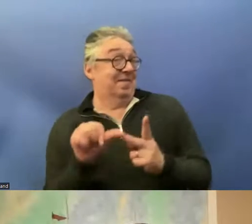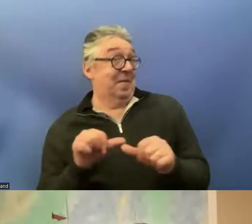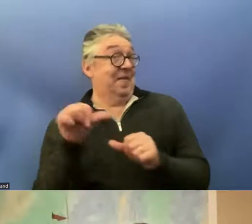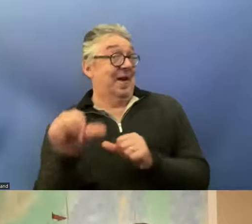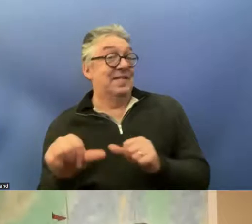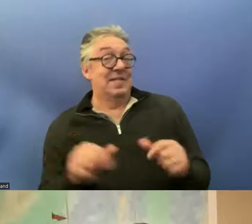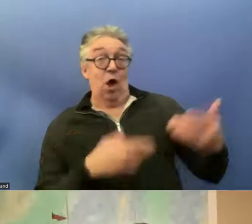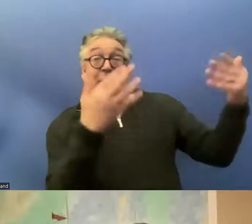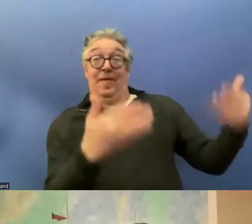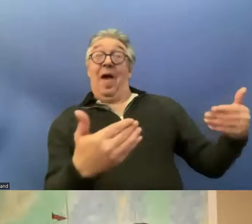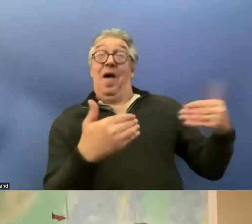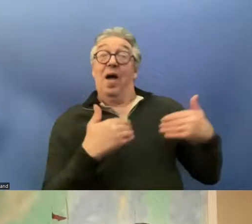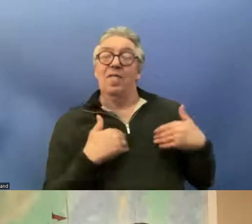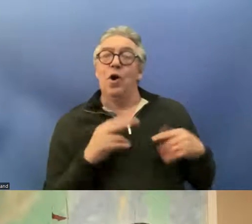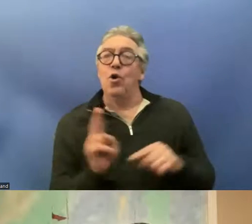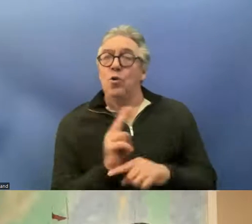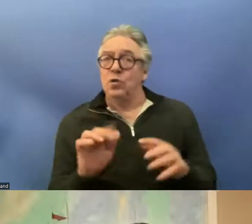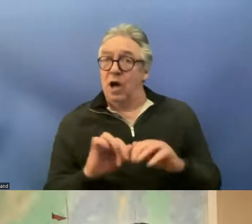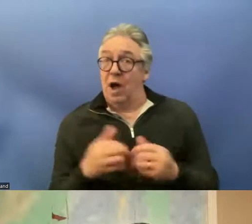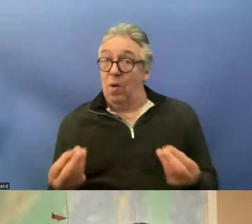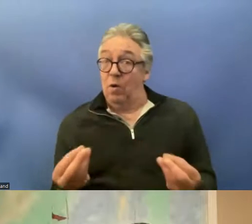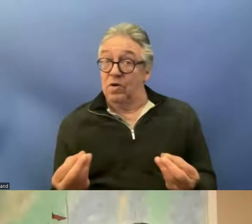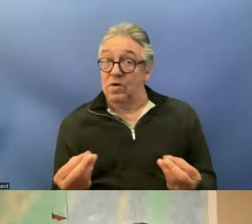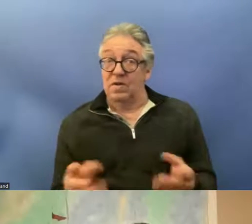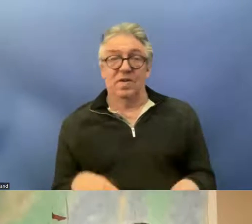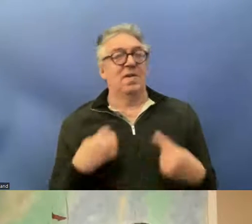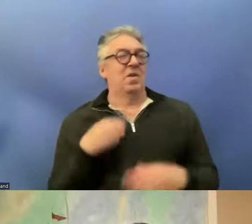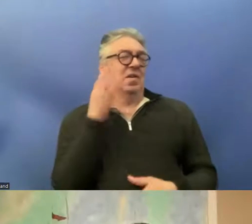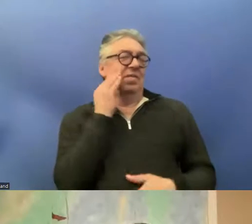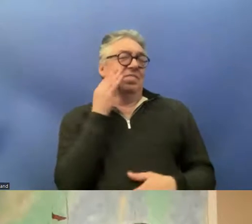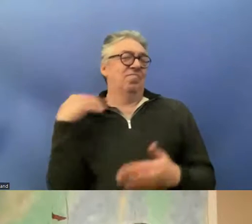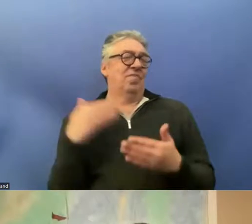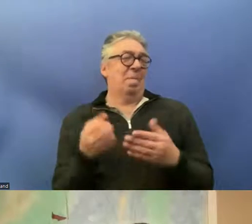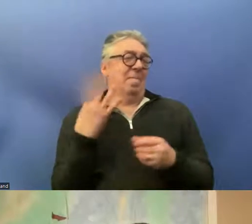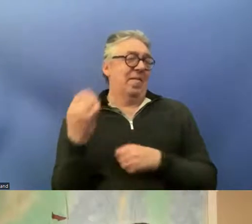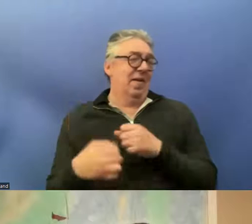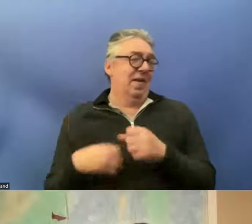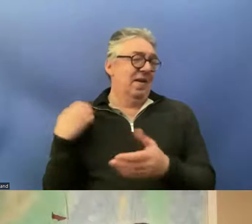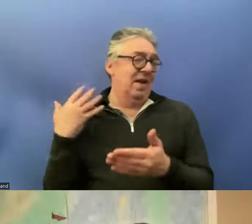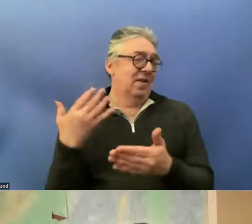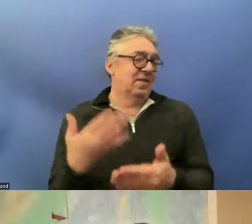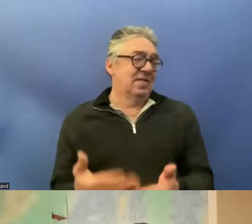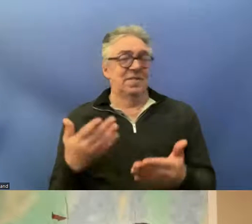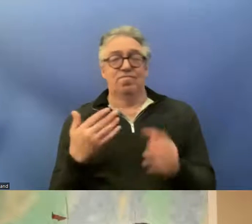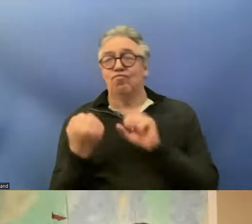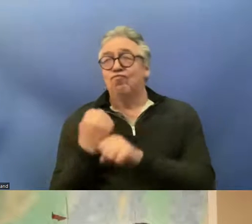I think we can, after many years of advocacy and joint collaboration, conclude there's a more